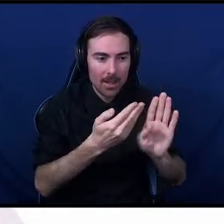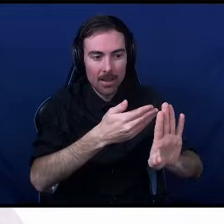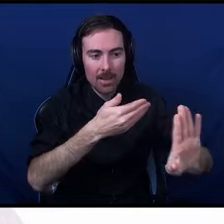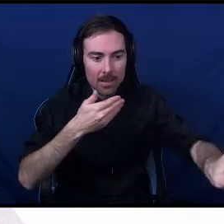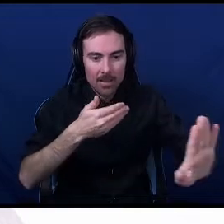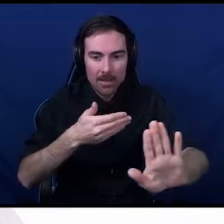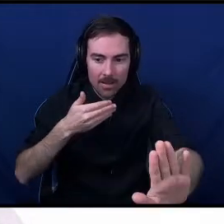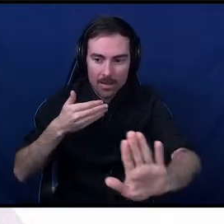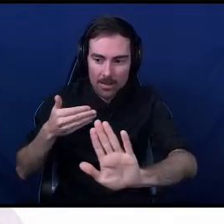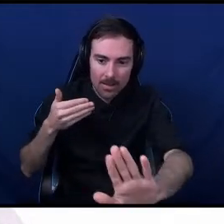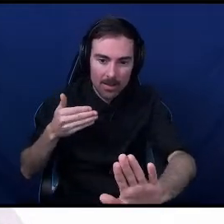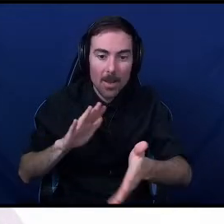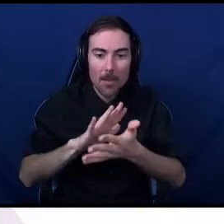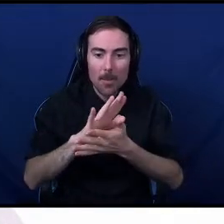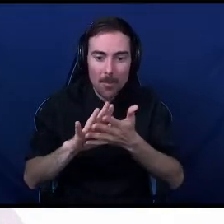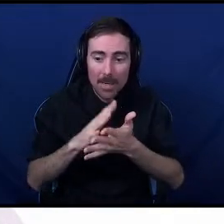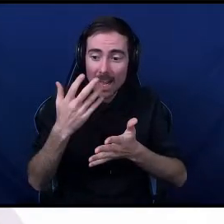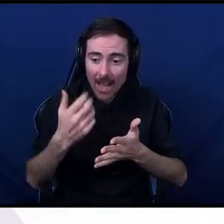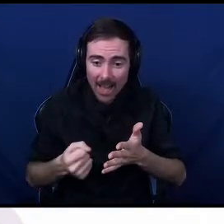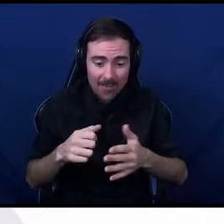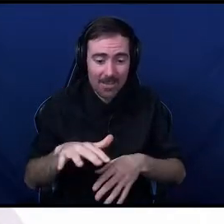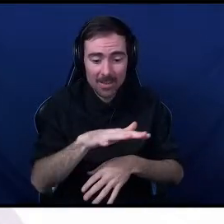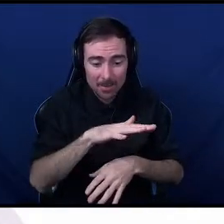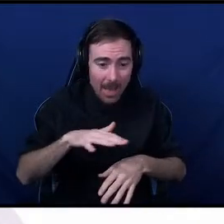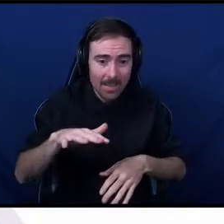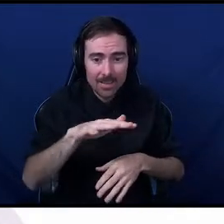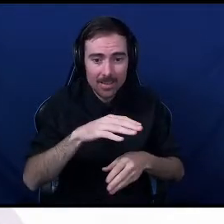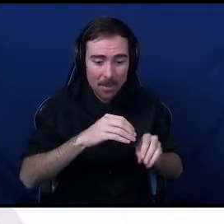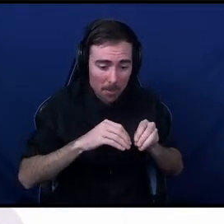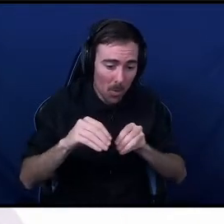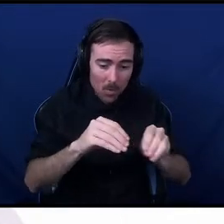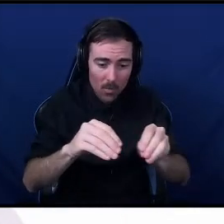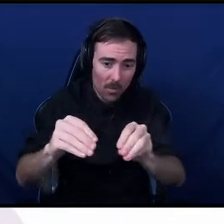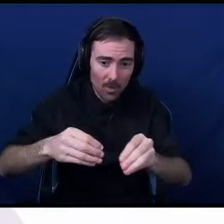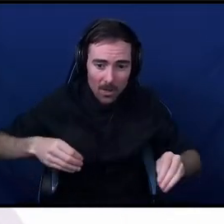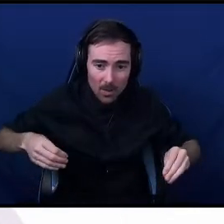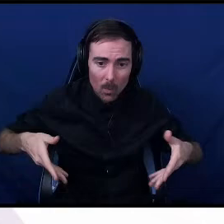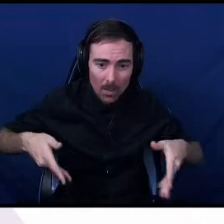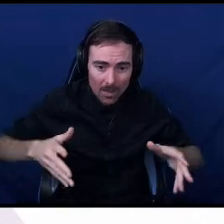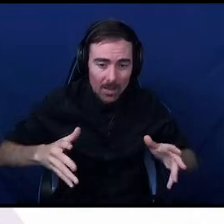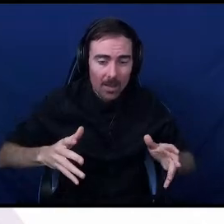could get into a place that you couldn't get into before. And when you went to the doctor, you didn't sit in a waiting room